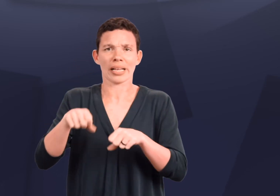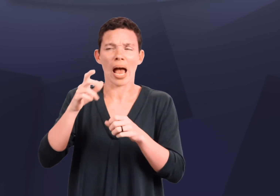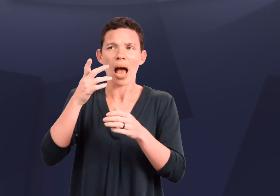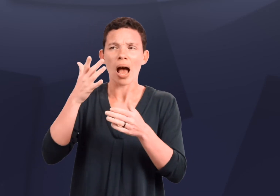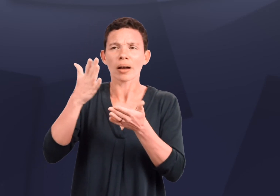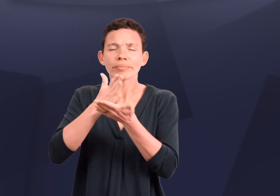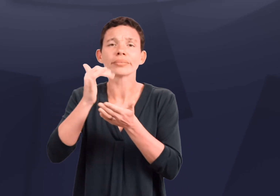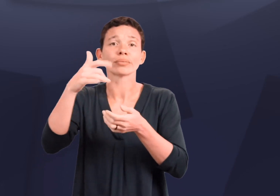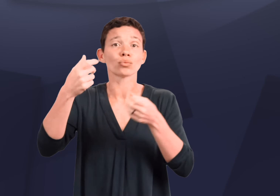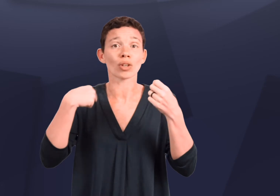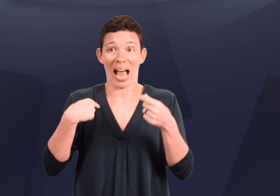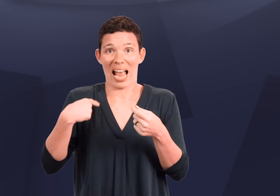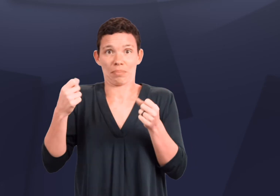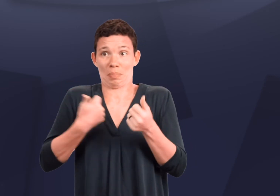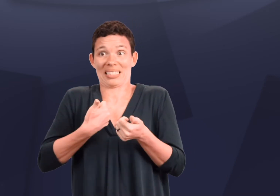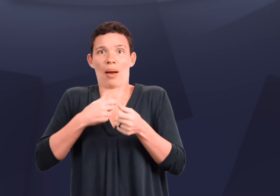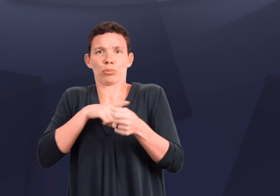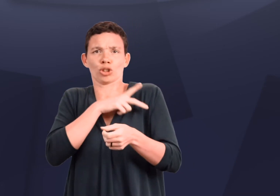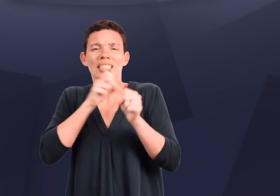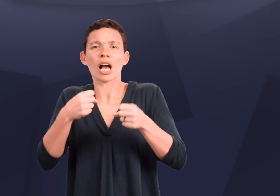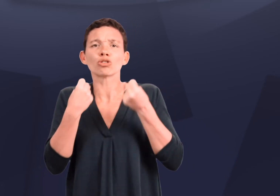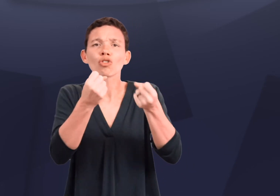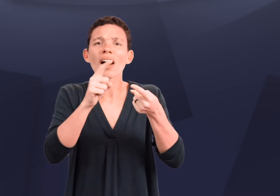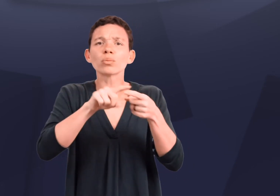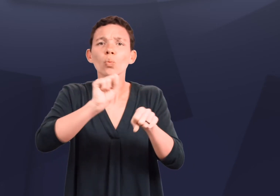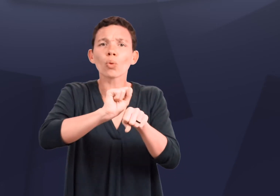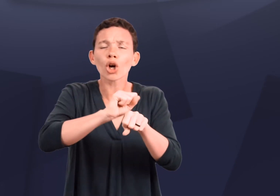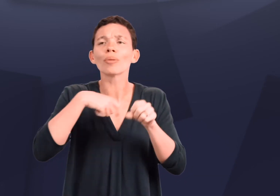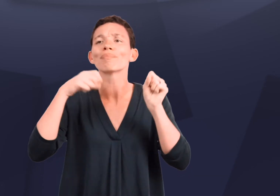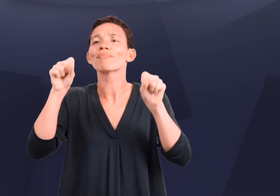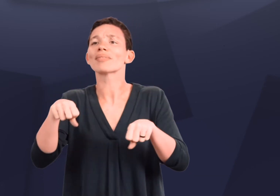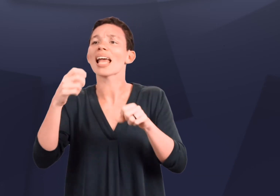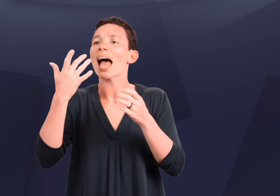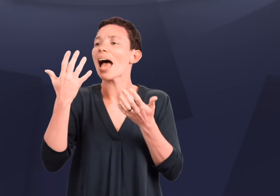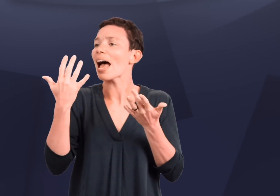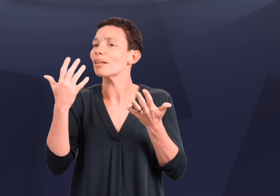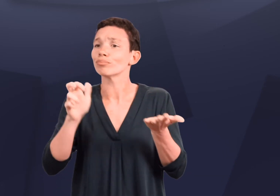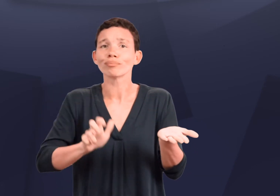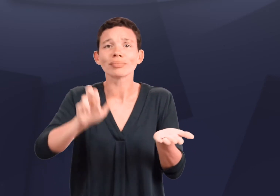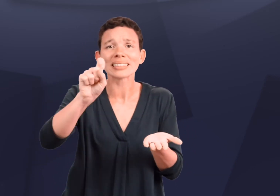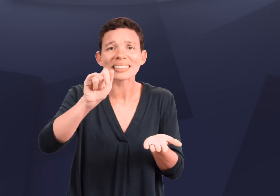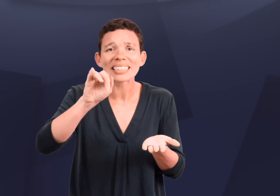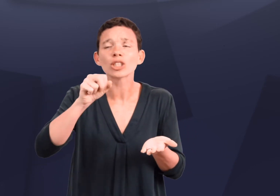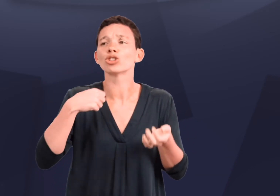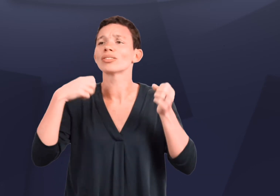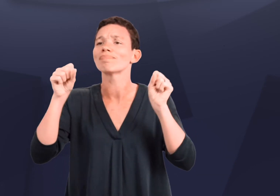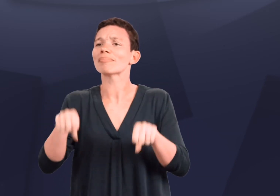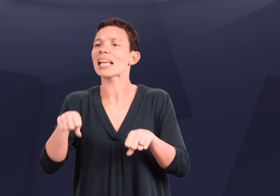Sometimes it's things you can't really see. As an able-bodied person, I can drive to work, walk up the stairs.